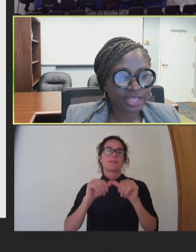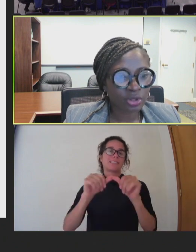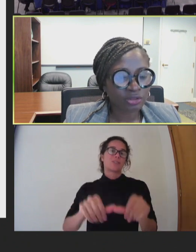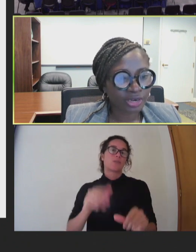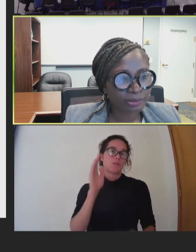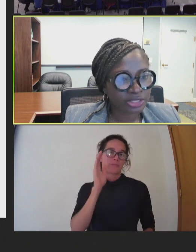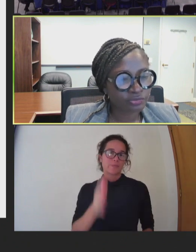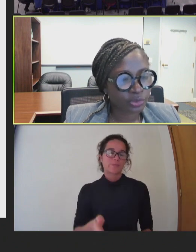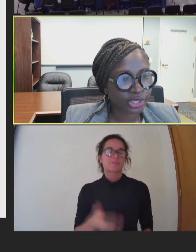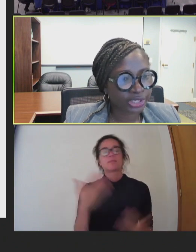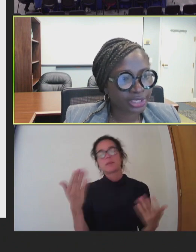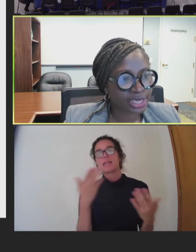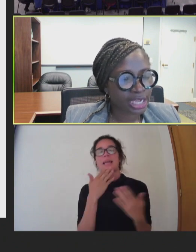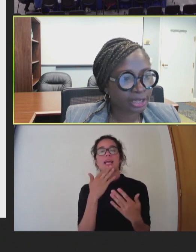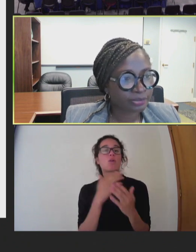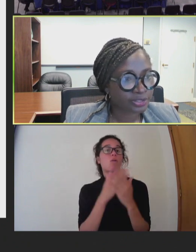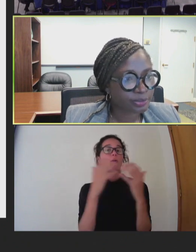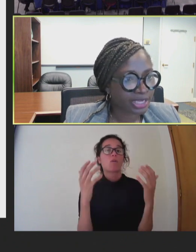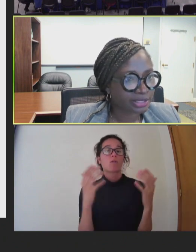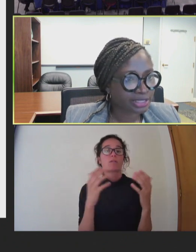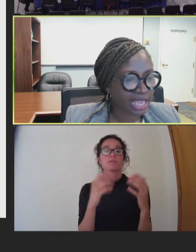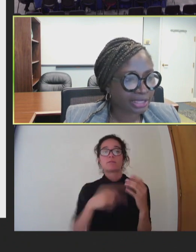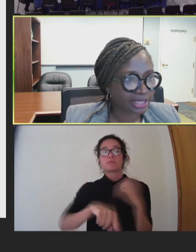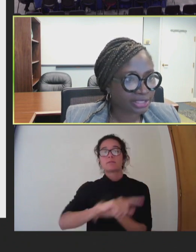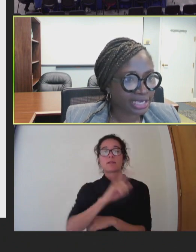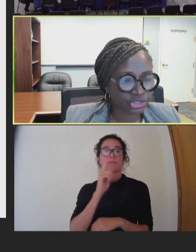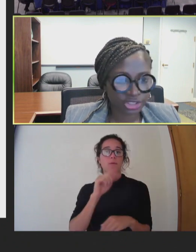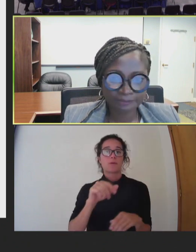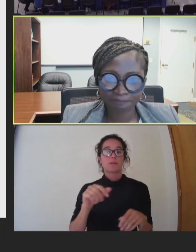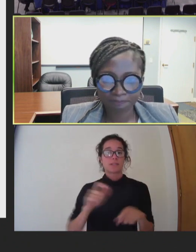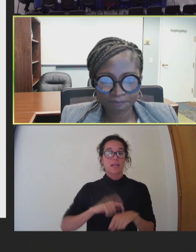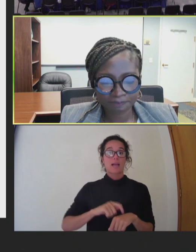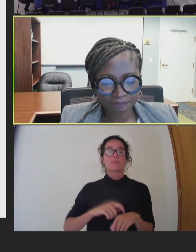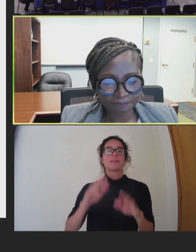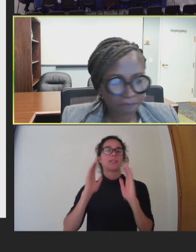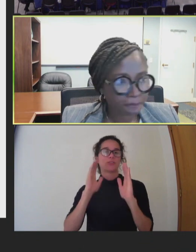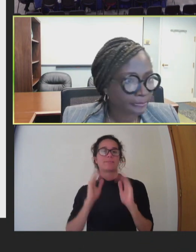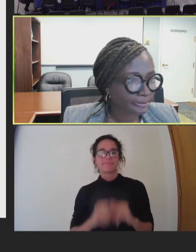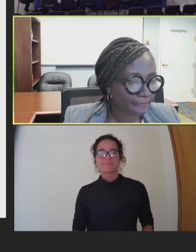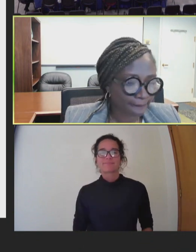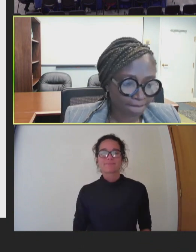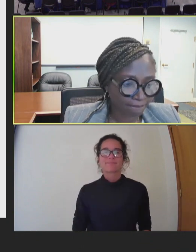thank you all very much for the space and the attention.